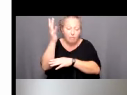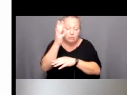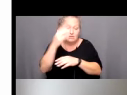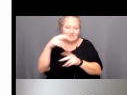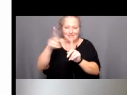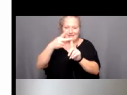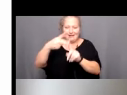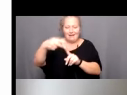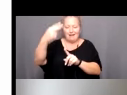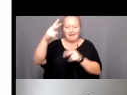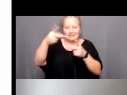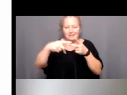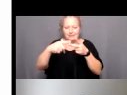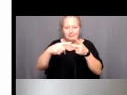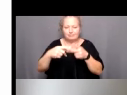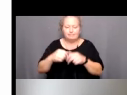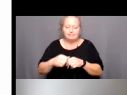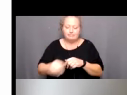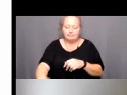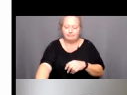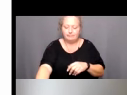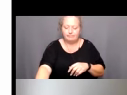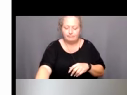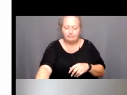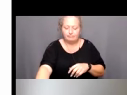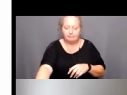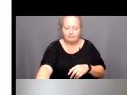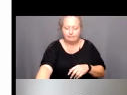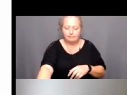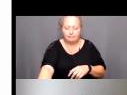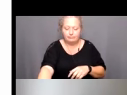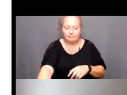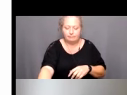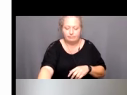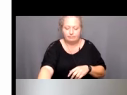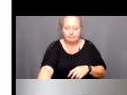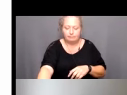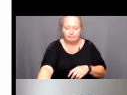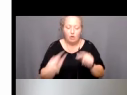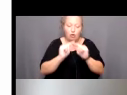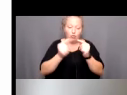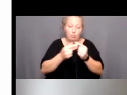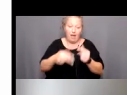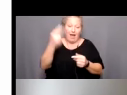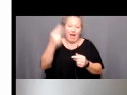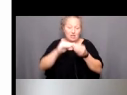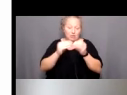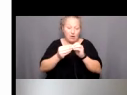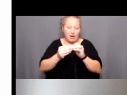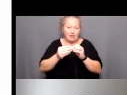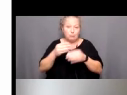had the second highest. next slide within the group with the highest rate, protective service occupations,